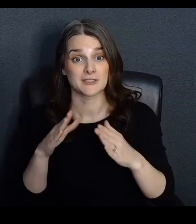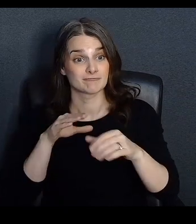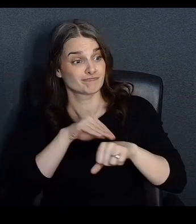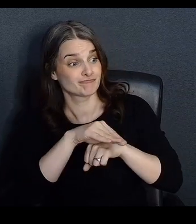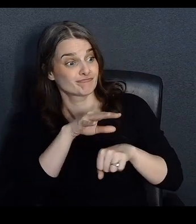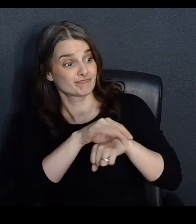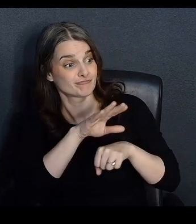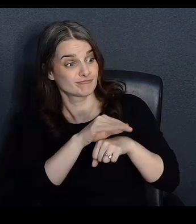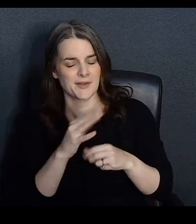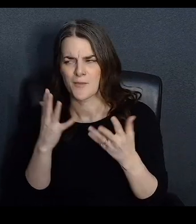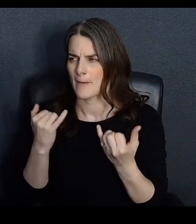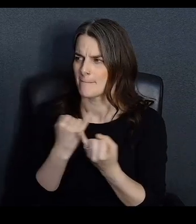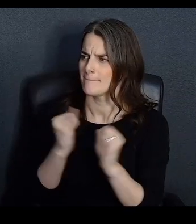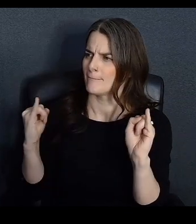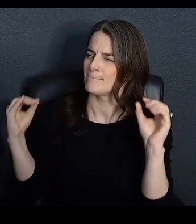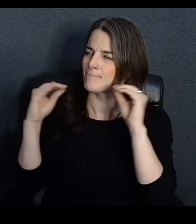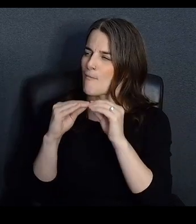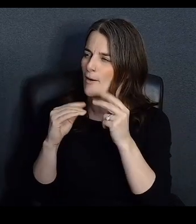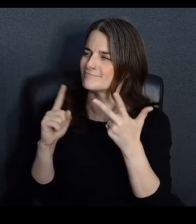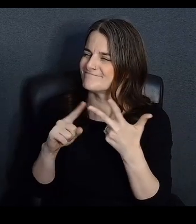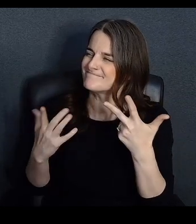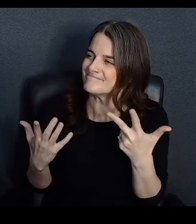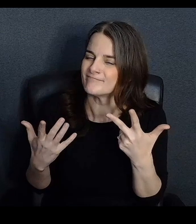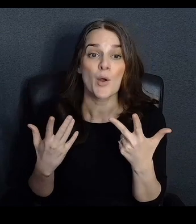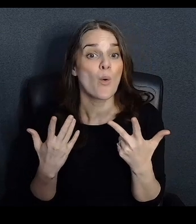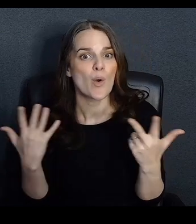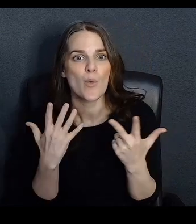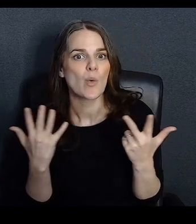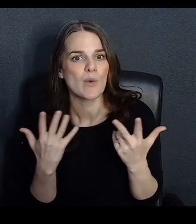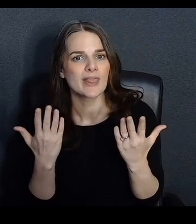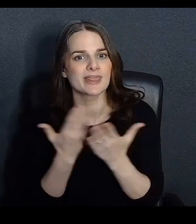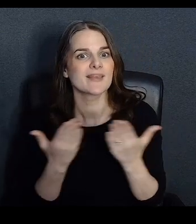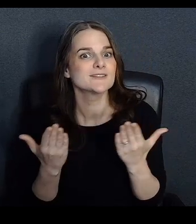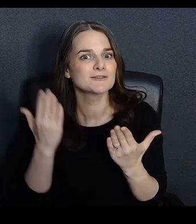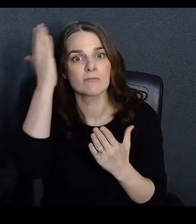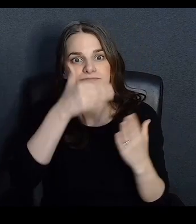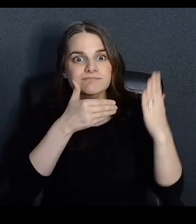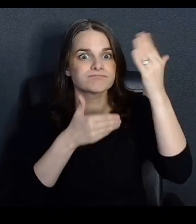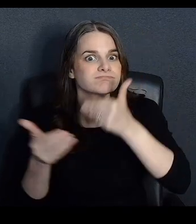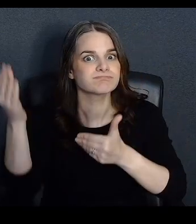you through that you would like to be more independent with? Or what tasks are slipping through the cracks,